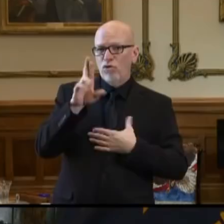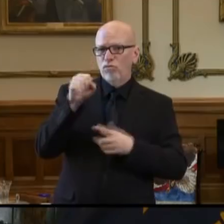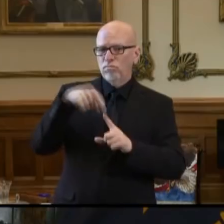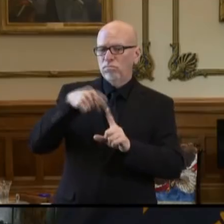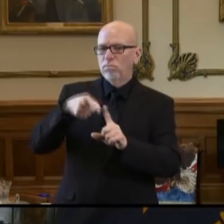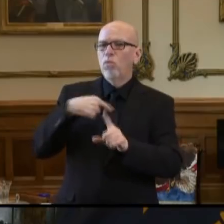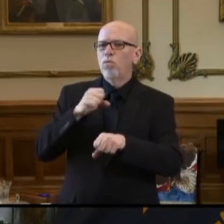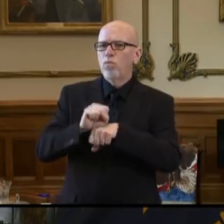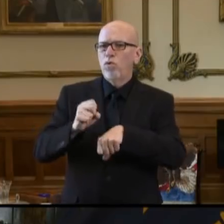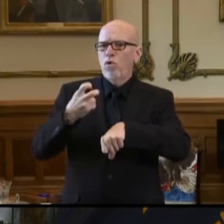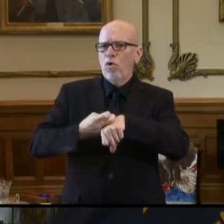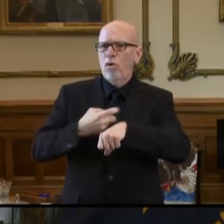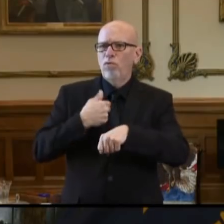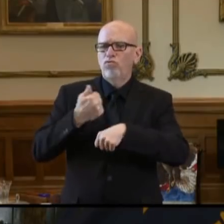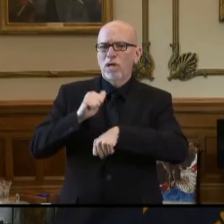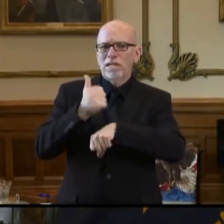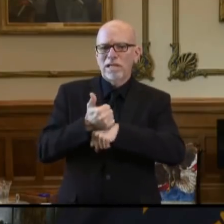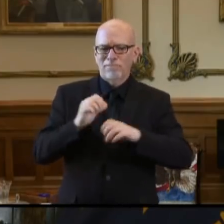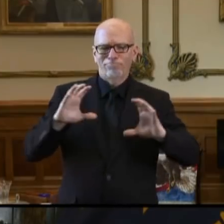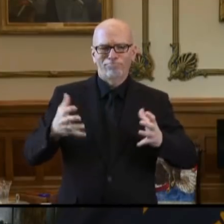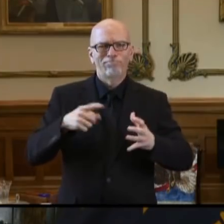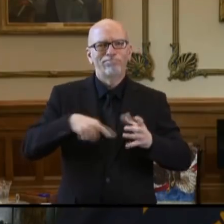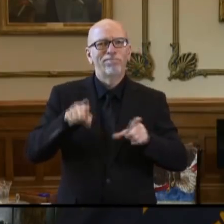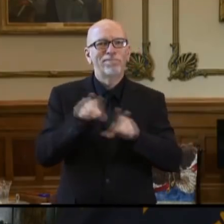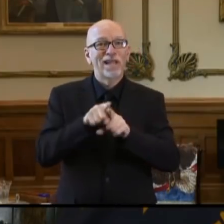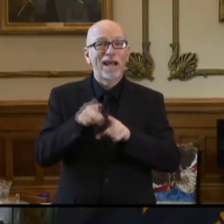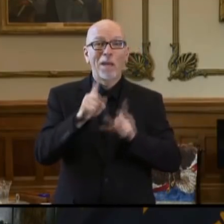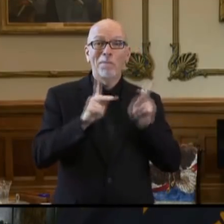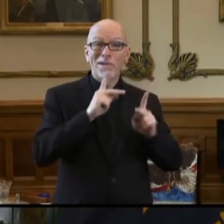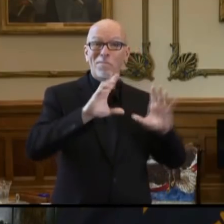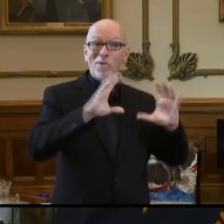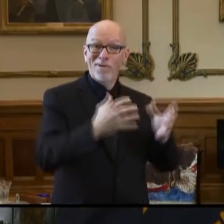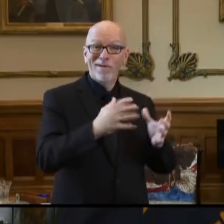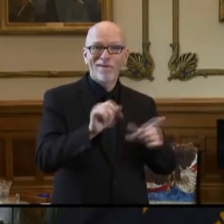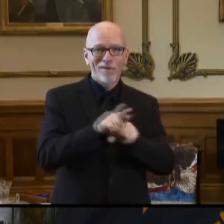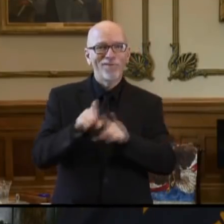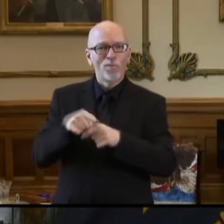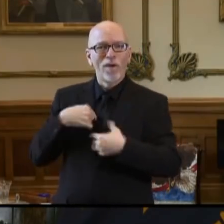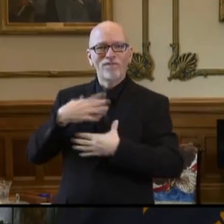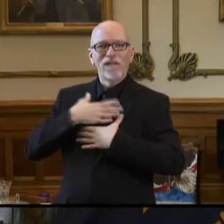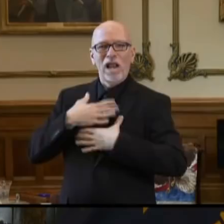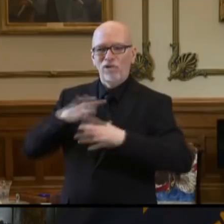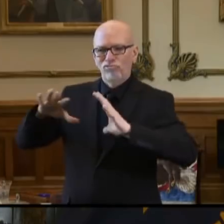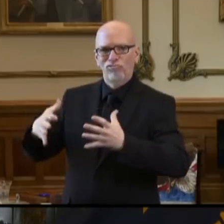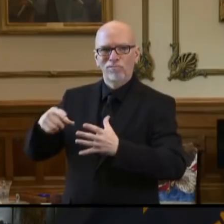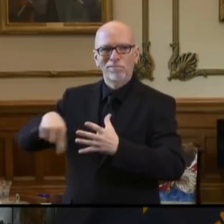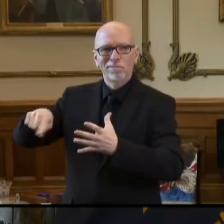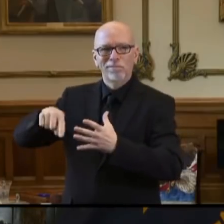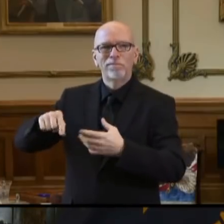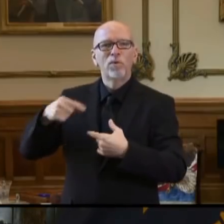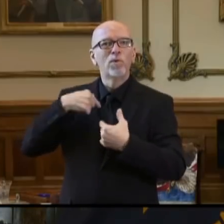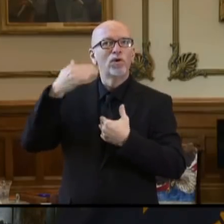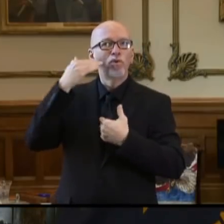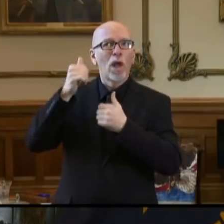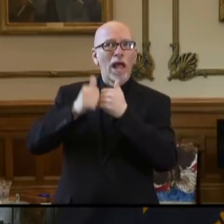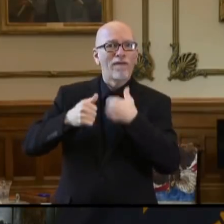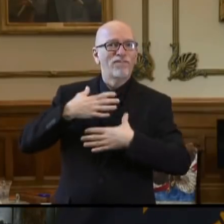OUR SUPPLIES ACROSS THE STATE I'LL SPEAK TO VENTILATOR SPECIFICALLY. WE HAVE WORKED HARD TO SET UP A POOL FOR THAT